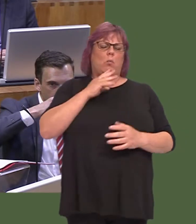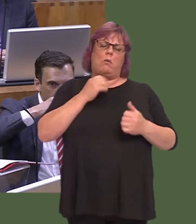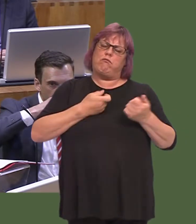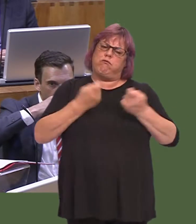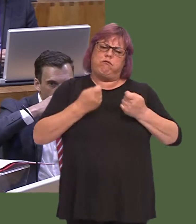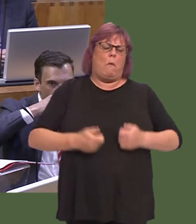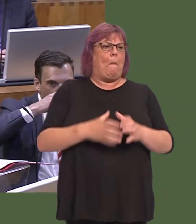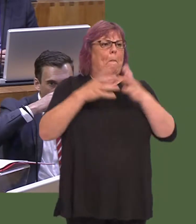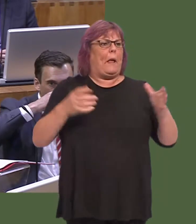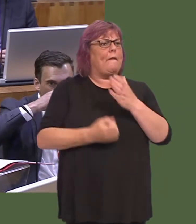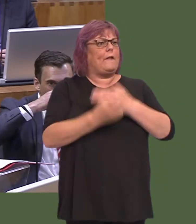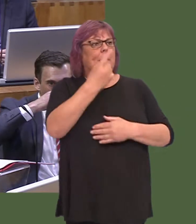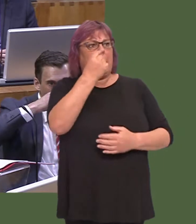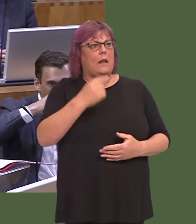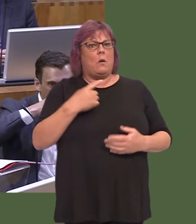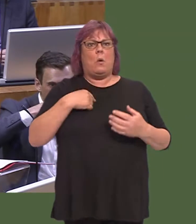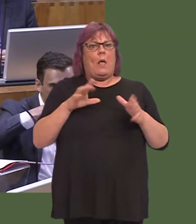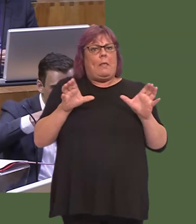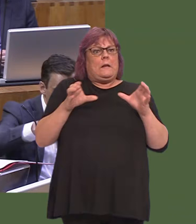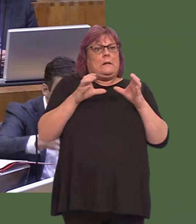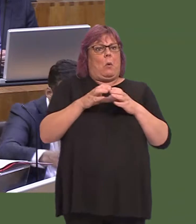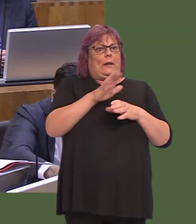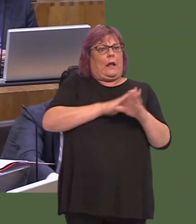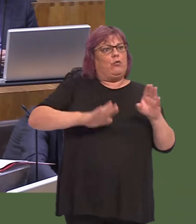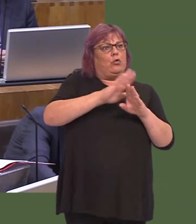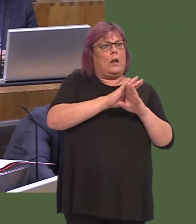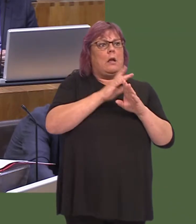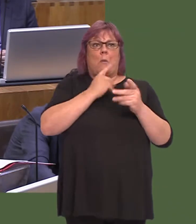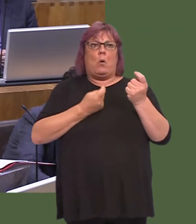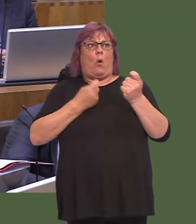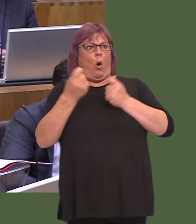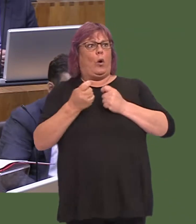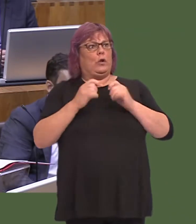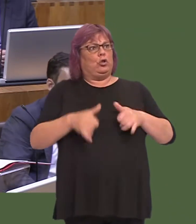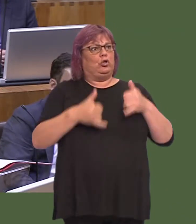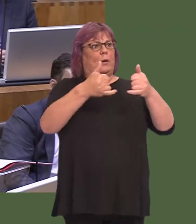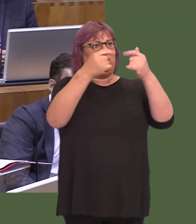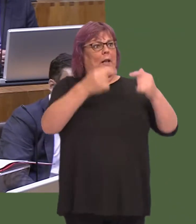We've done that incredibly successfully. We are by far the smallest nation, for example, to host the Champions League, and Cardiff